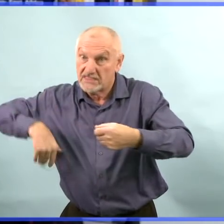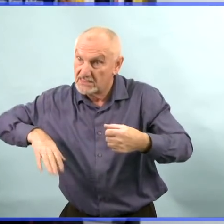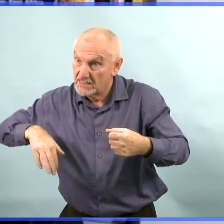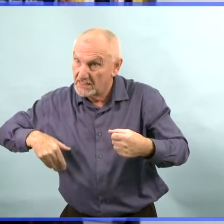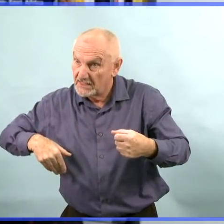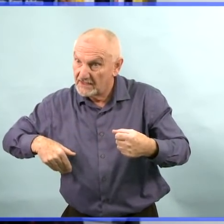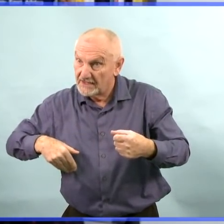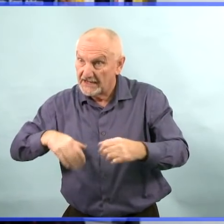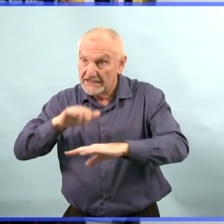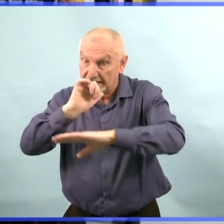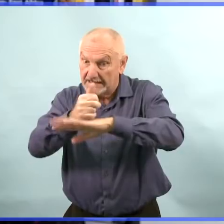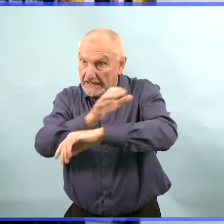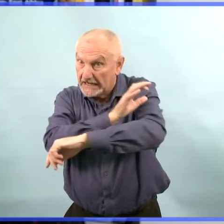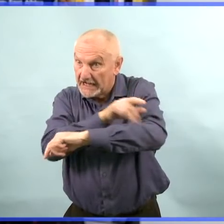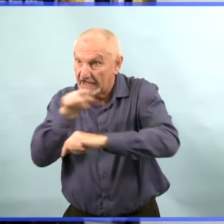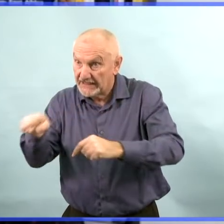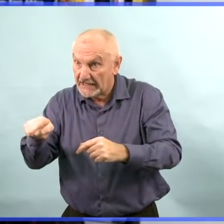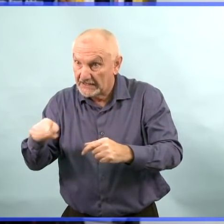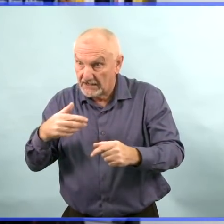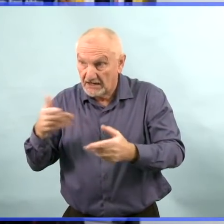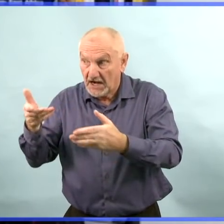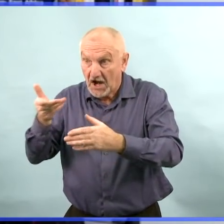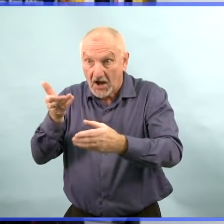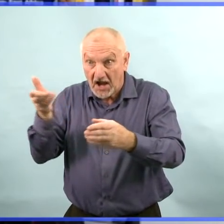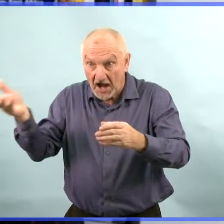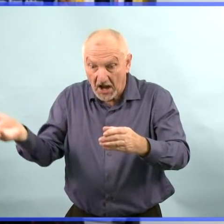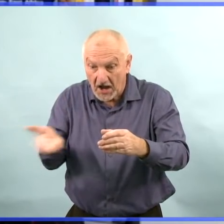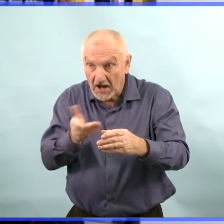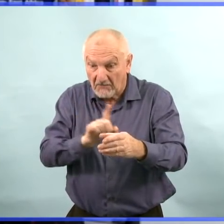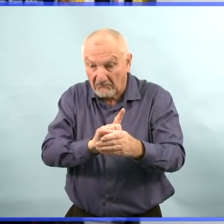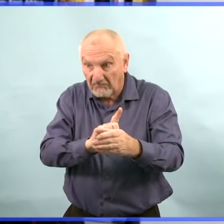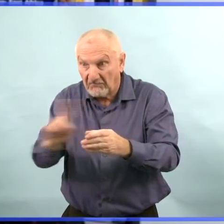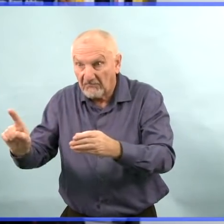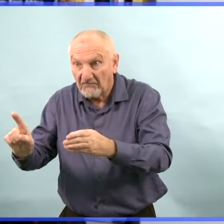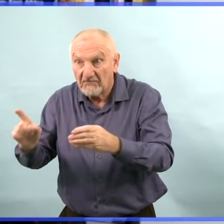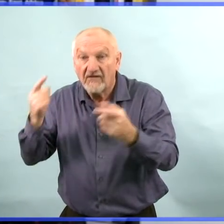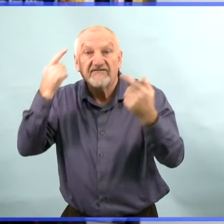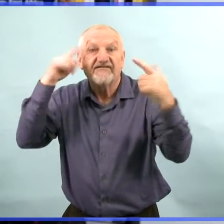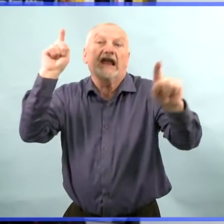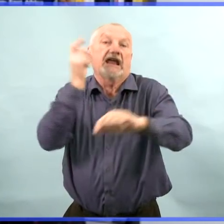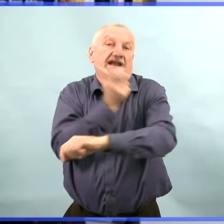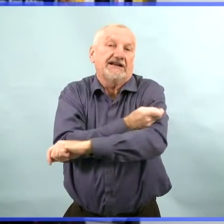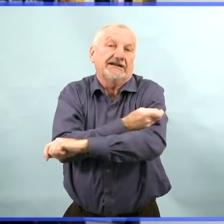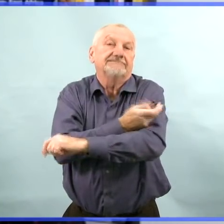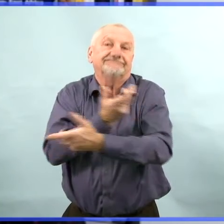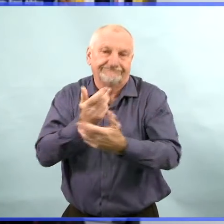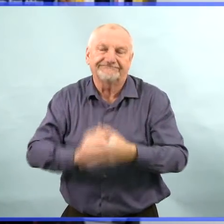clinic and delivering hundreds of doses to manitobans i hear they even had some furry friends